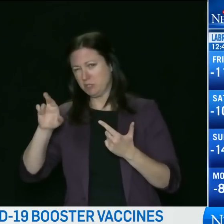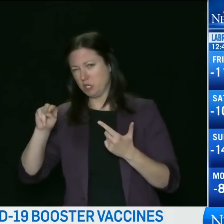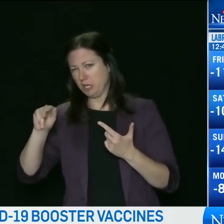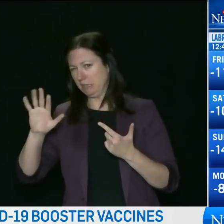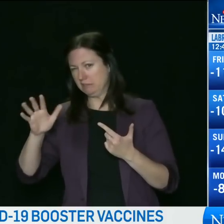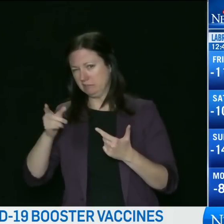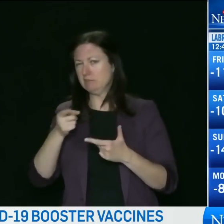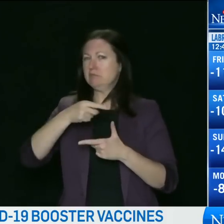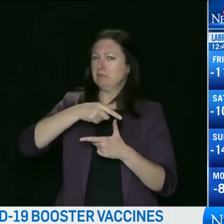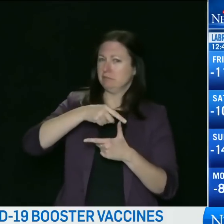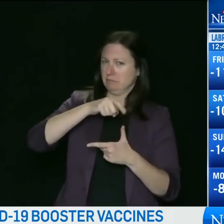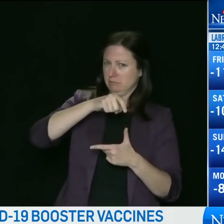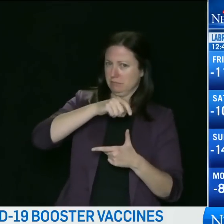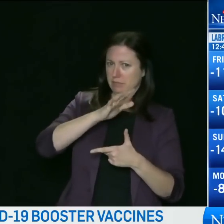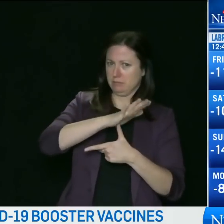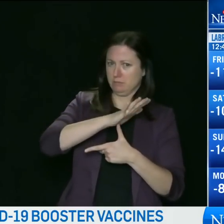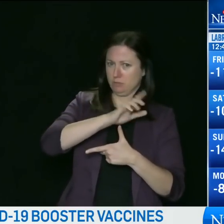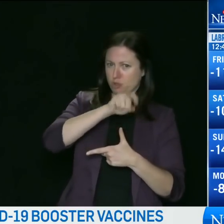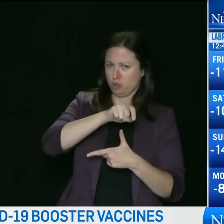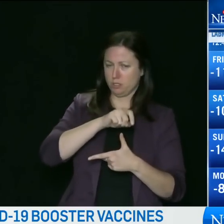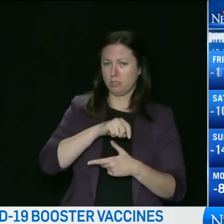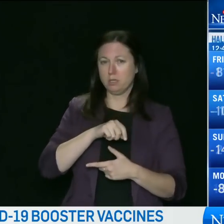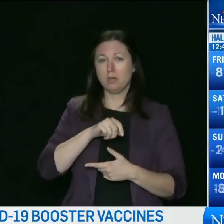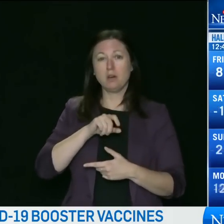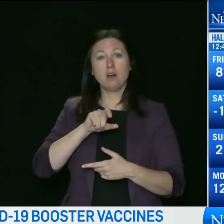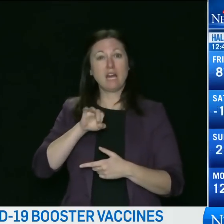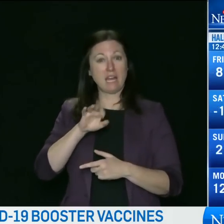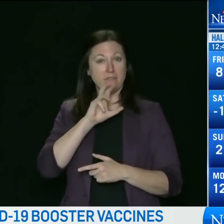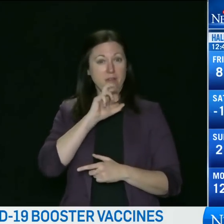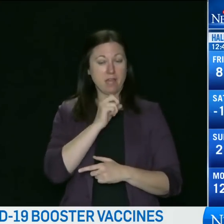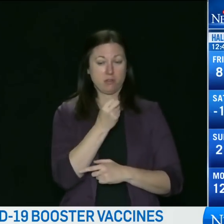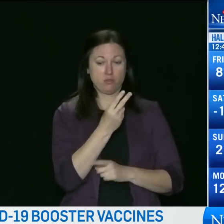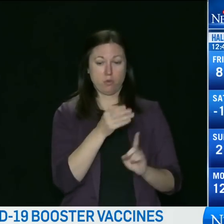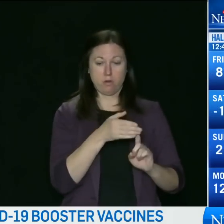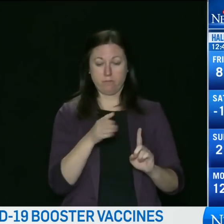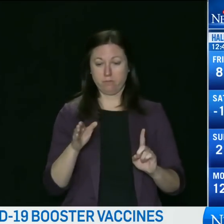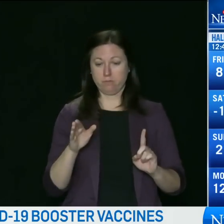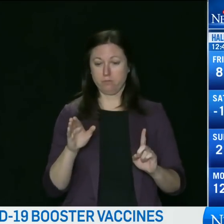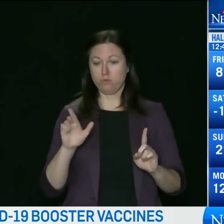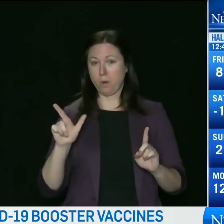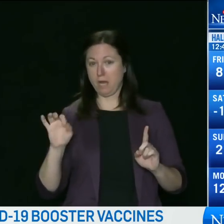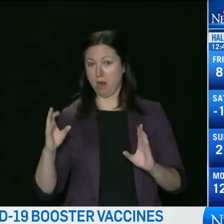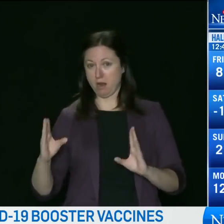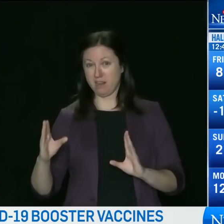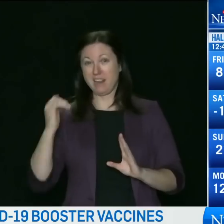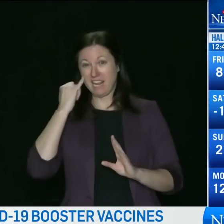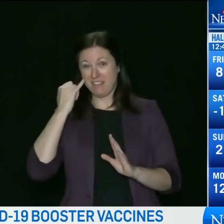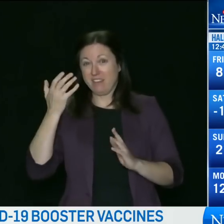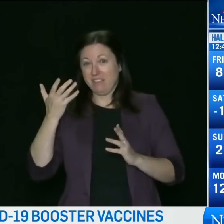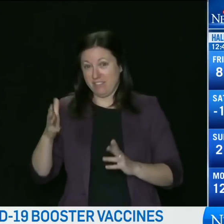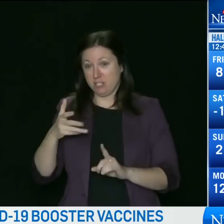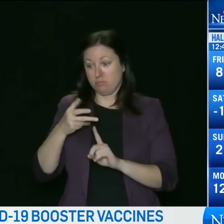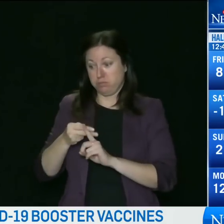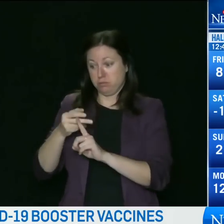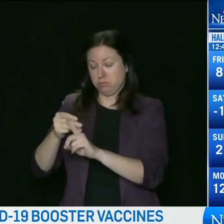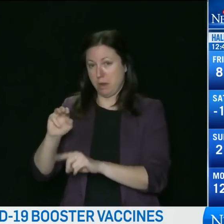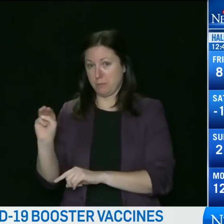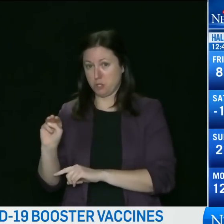29 AGE-GROUP U SAID THAT IT'S BETTER FOR THEM TO GET THE PFIZER THAN MODERNA VACCINE. IN THAT AGE-GROUP, THOSE WHO HAVE RECEIVED MODERNA, SHOULD